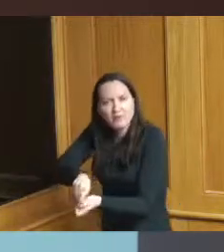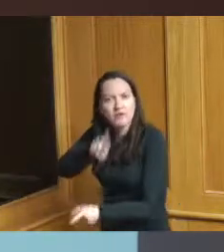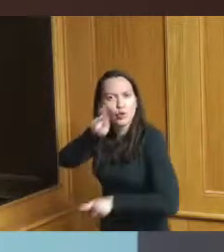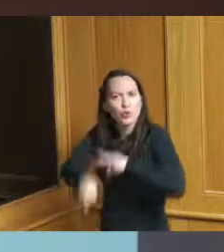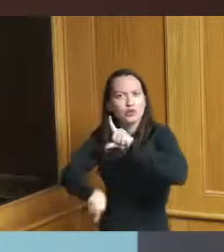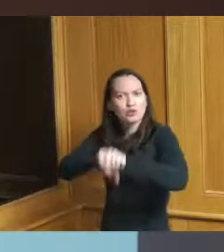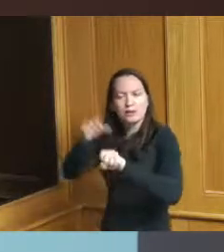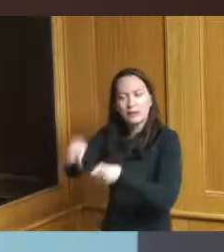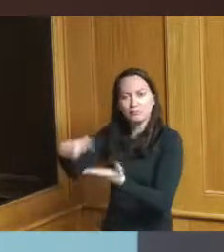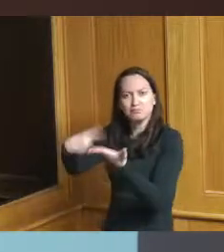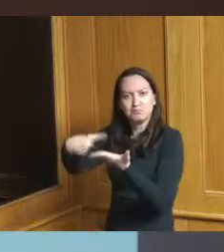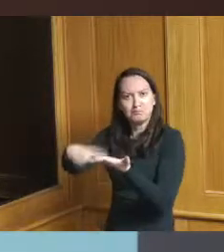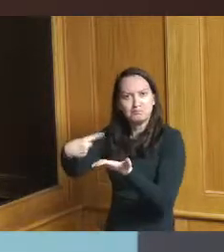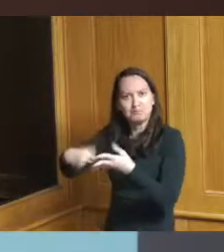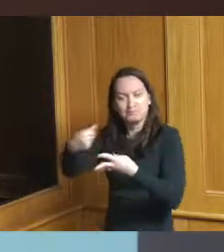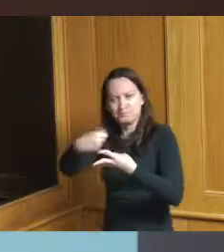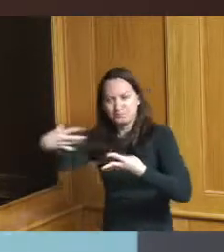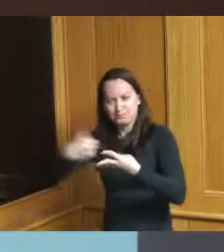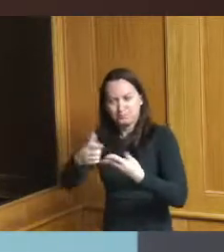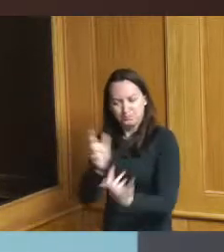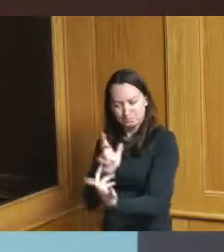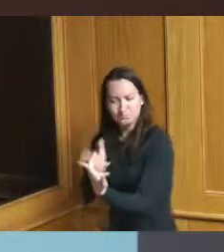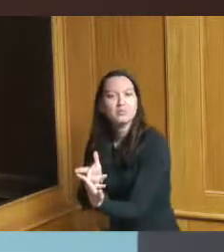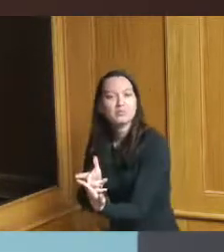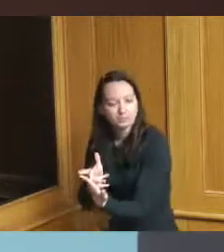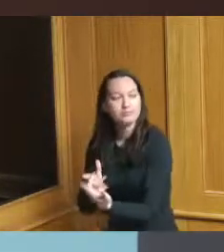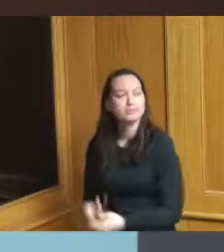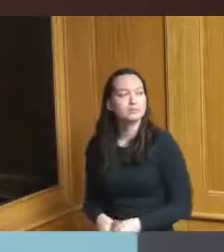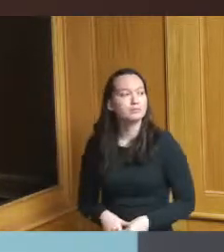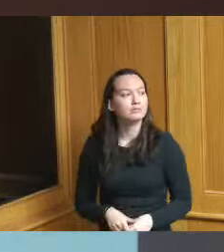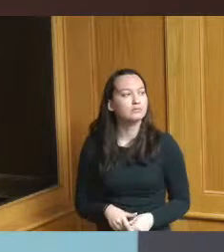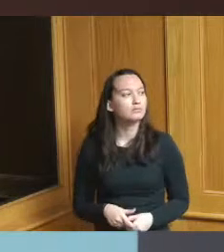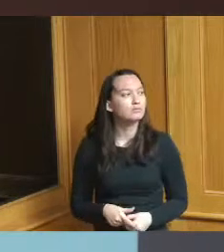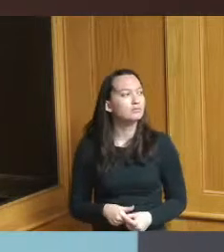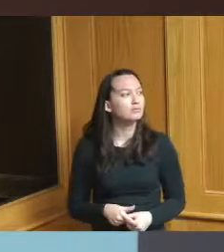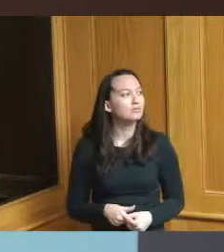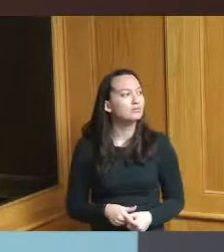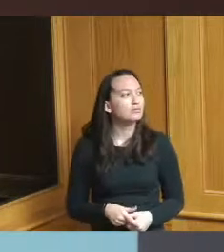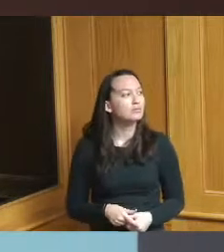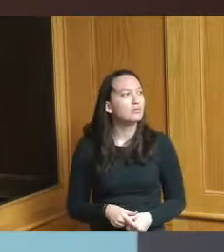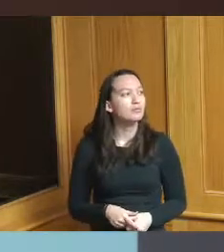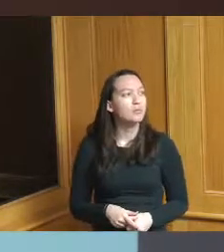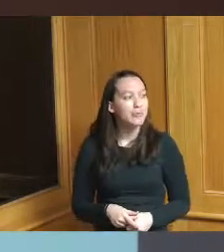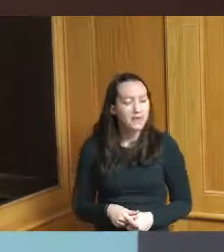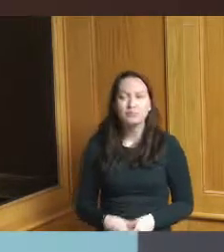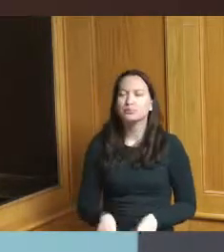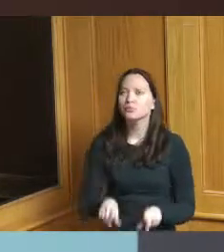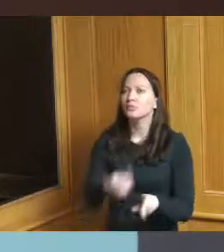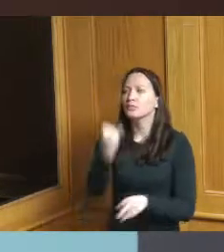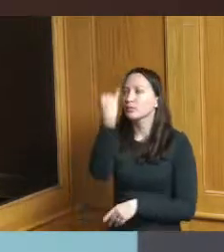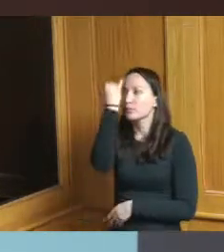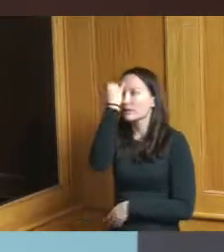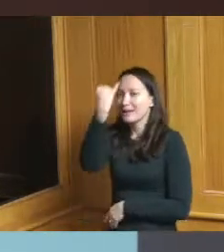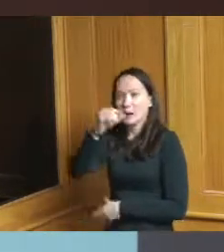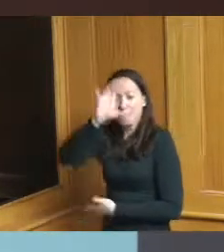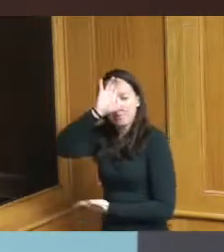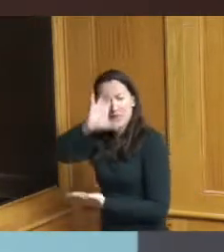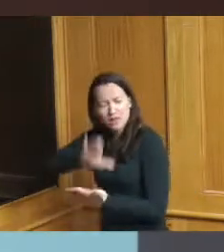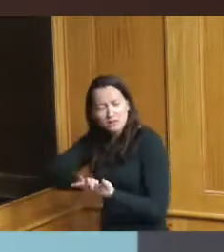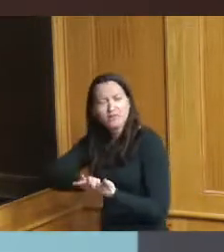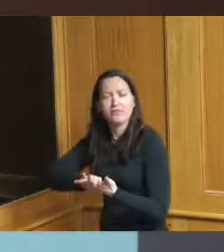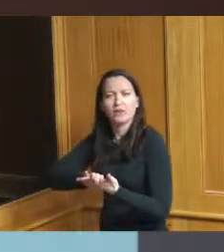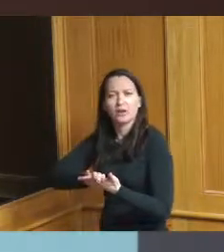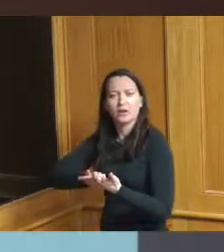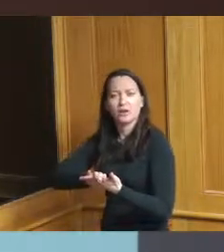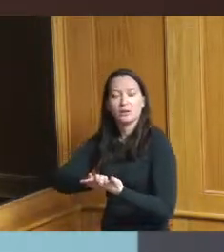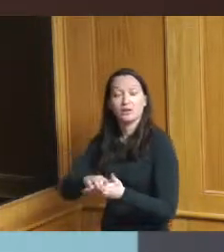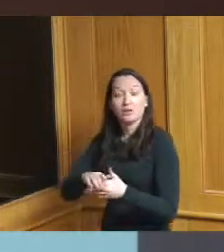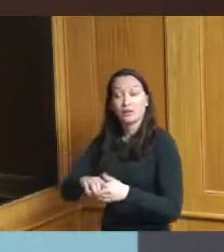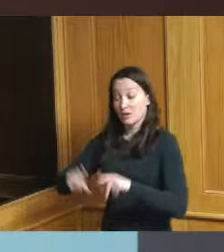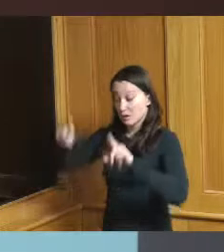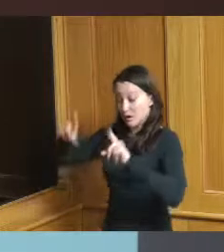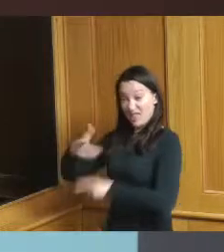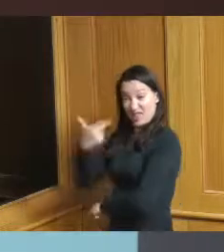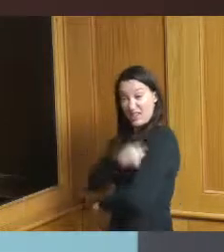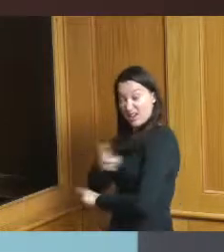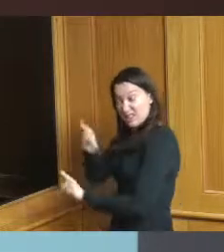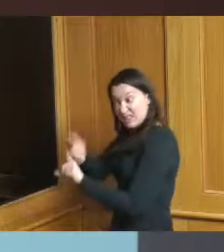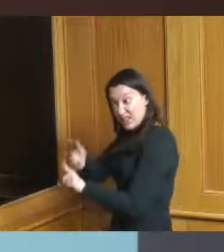of the resident and also the idea that the belief that the properly tested and the vaccine was over